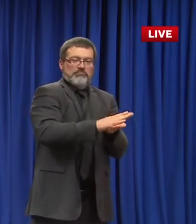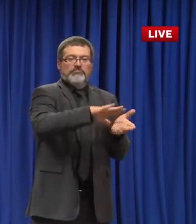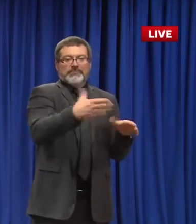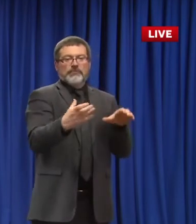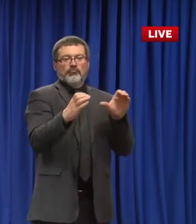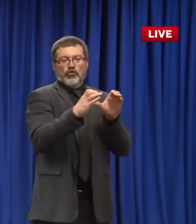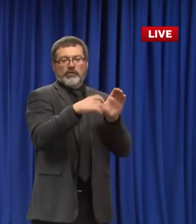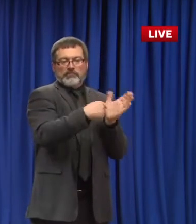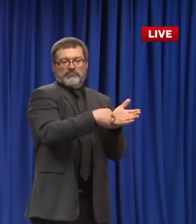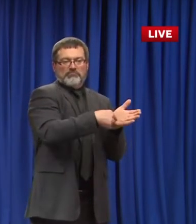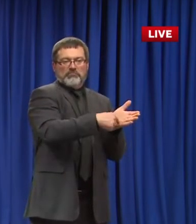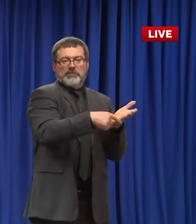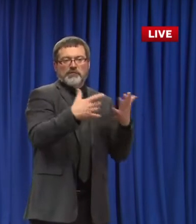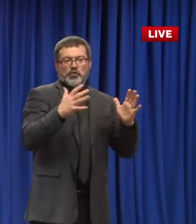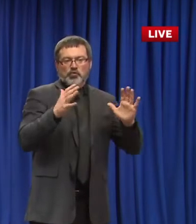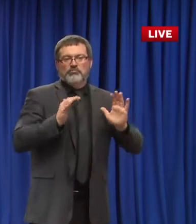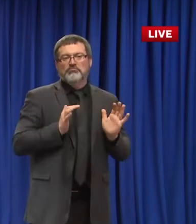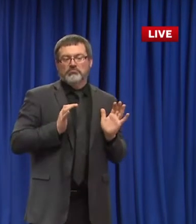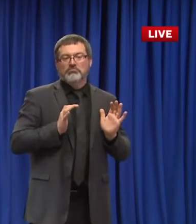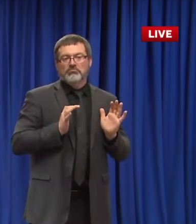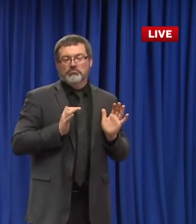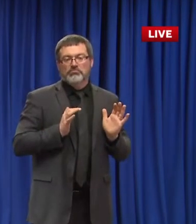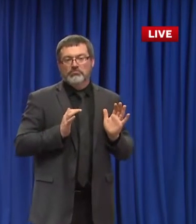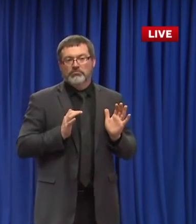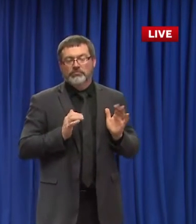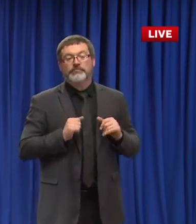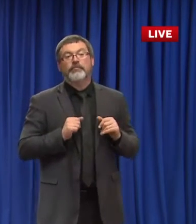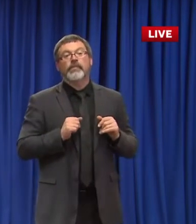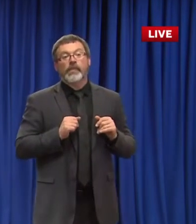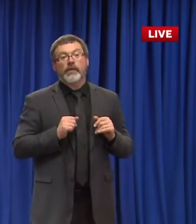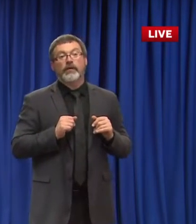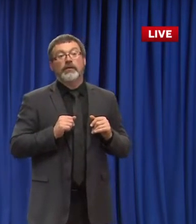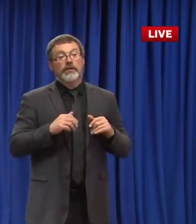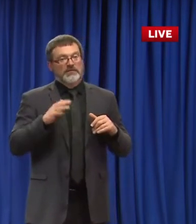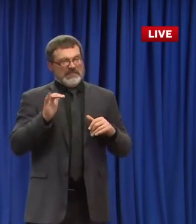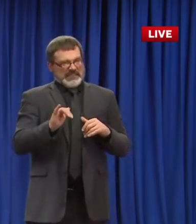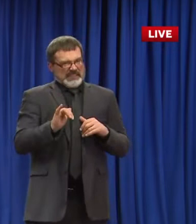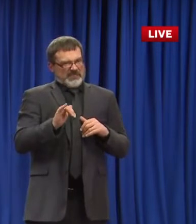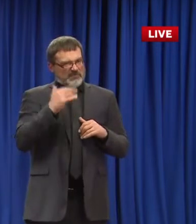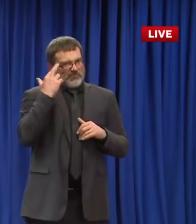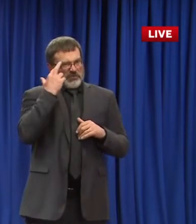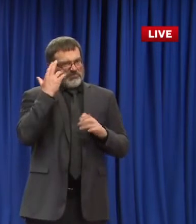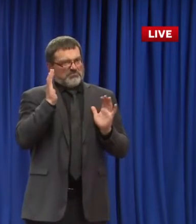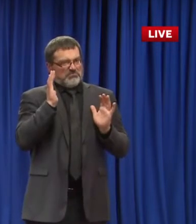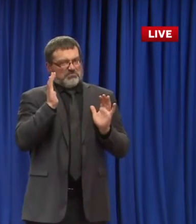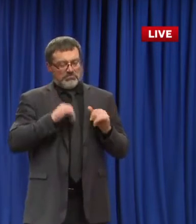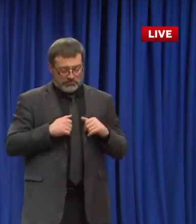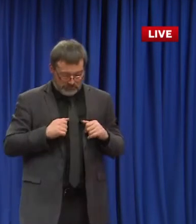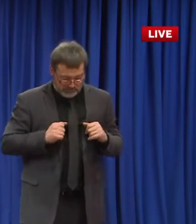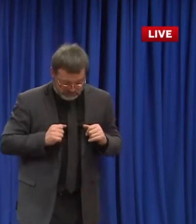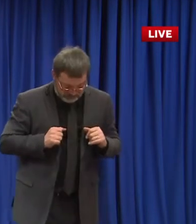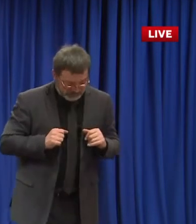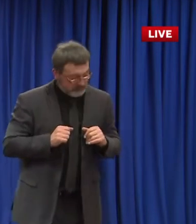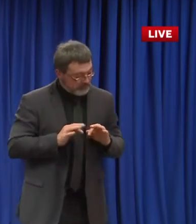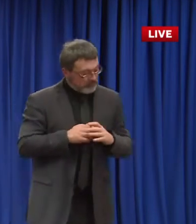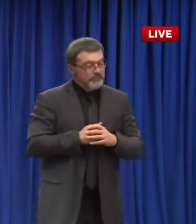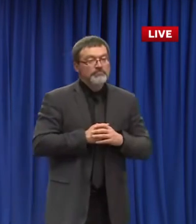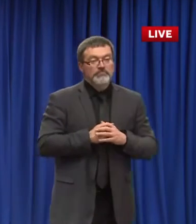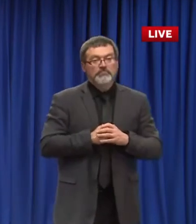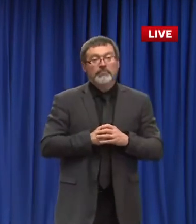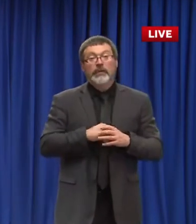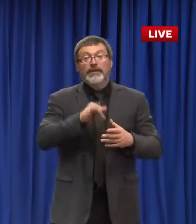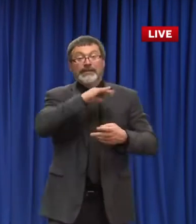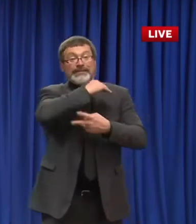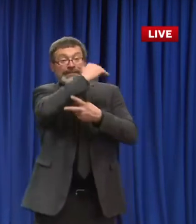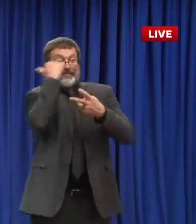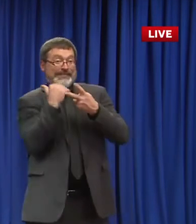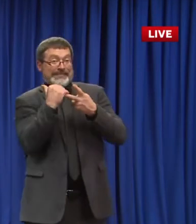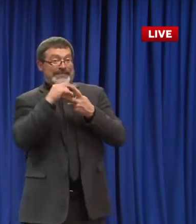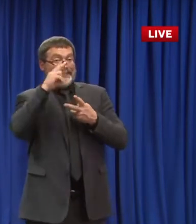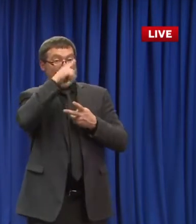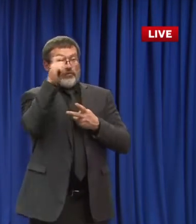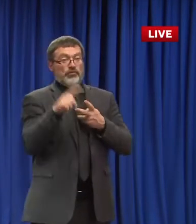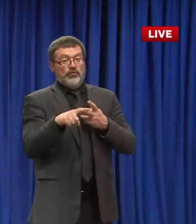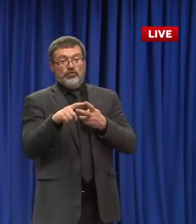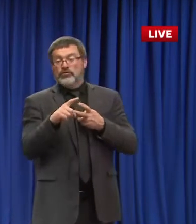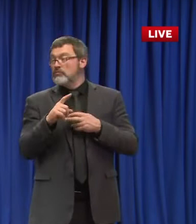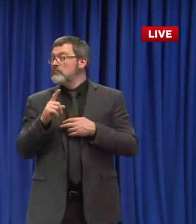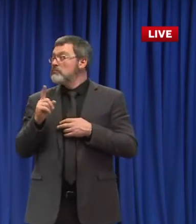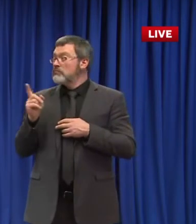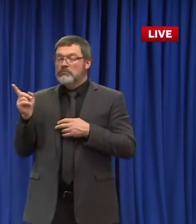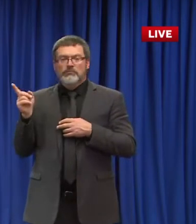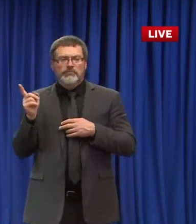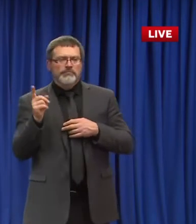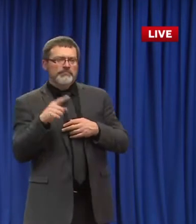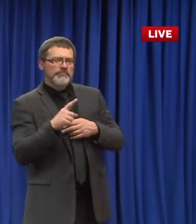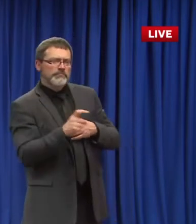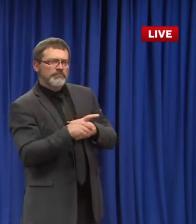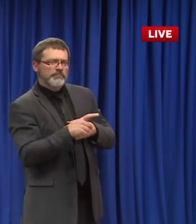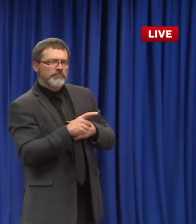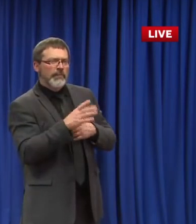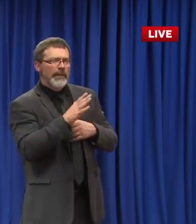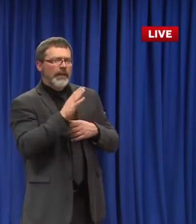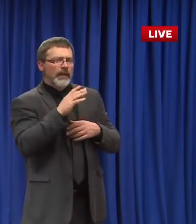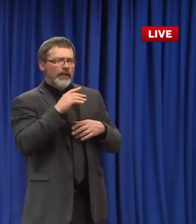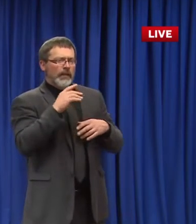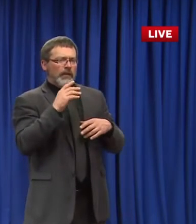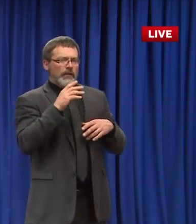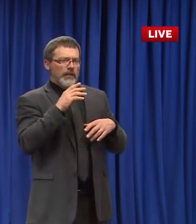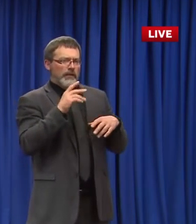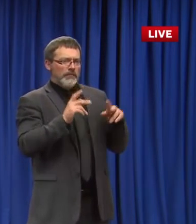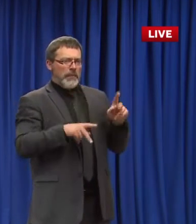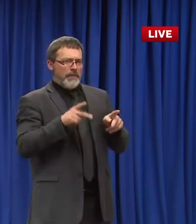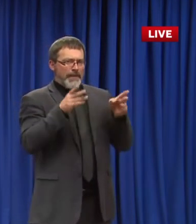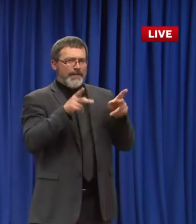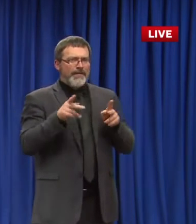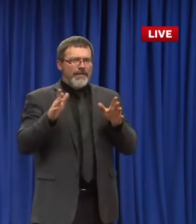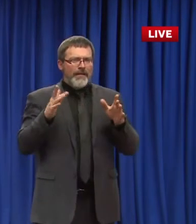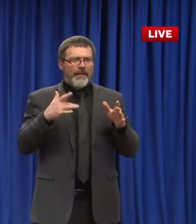THAT’S WHAT IS RECORDED ON A DEATH CERTIFICATE AS THE CAUSE OF DEATH WERE CONTRIBUTING CAUSES OF DEATH FOR WHY SOMEONE FOR WHY SOMEONE PASSED AWAY AS TO YOUR QUESTION ABOUT